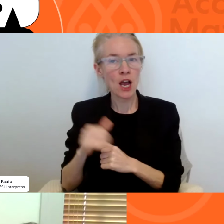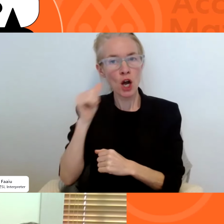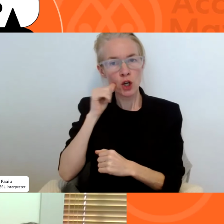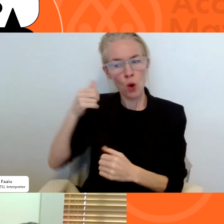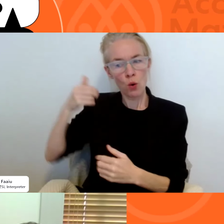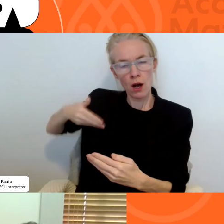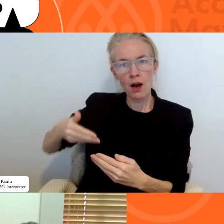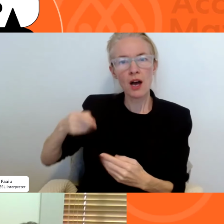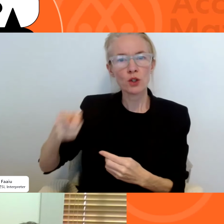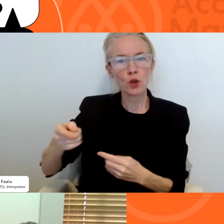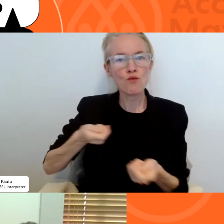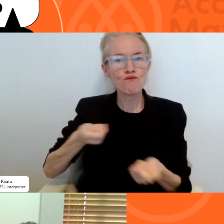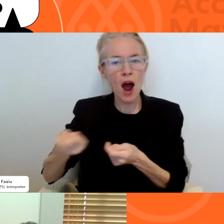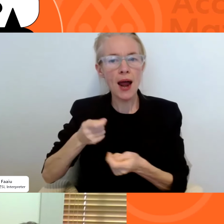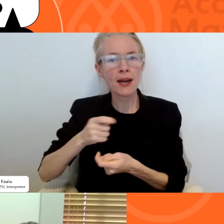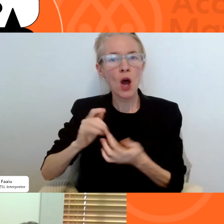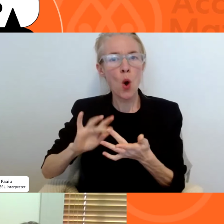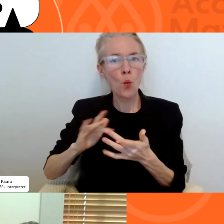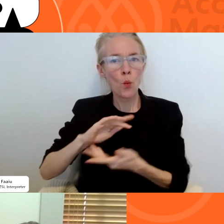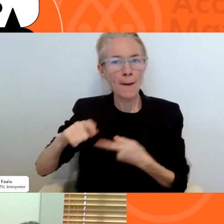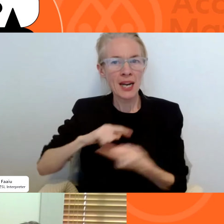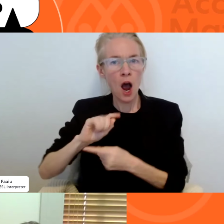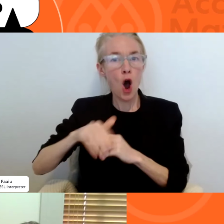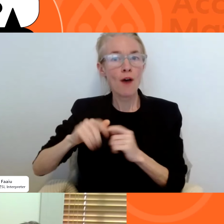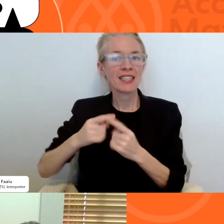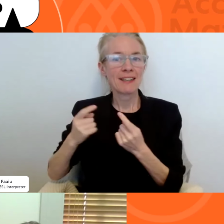so thank you. Just acknowledging your advocacy work over the years